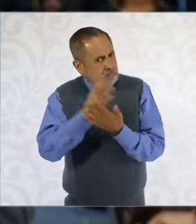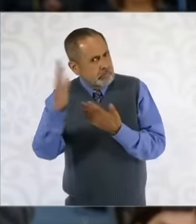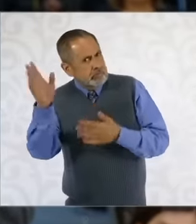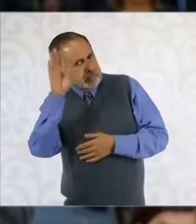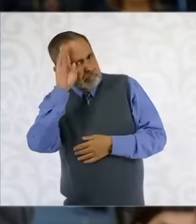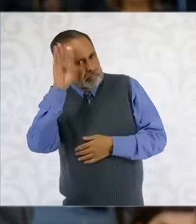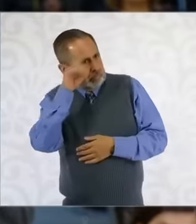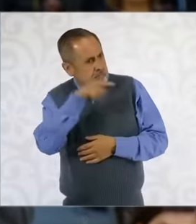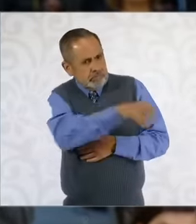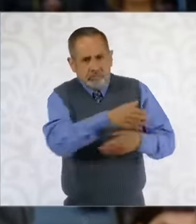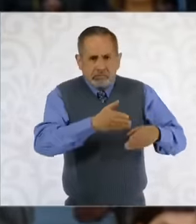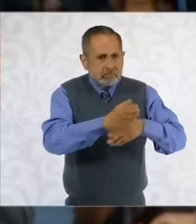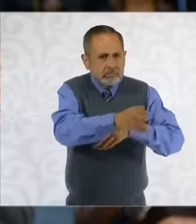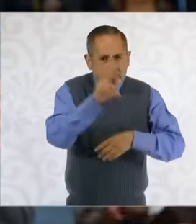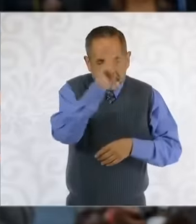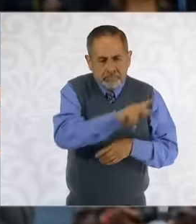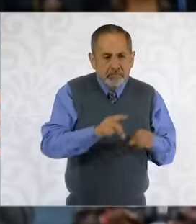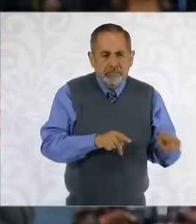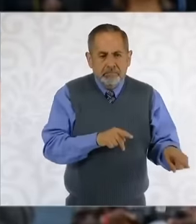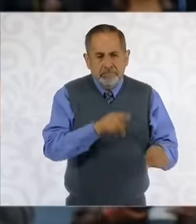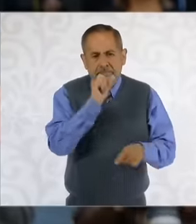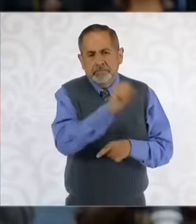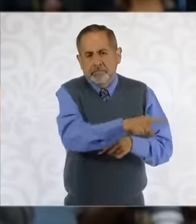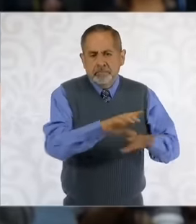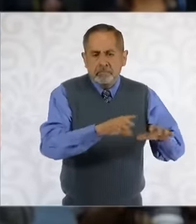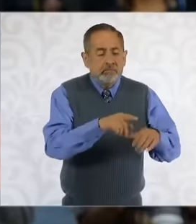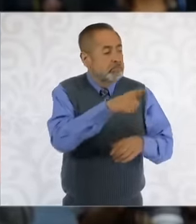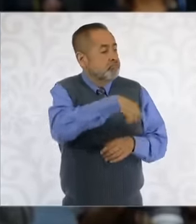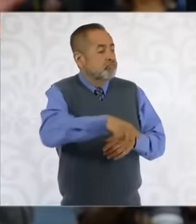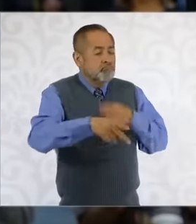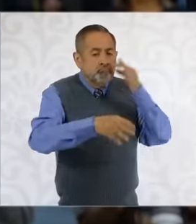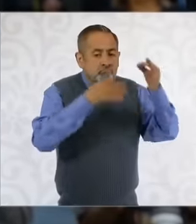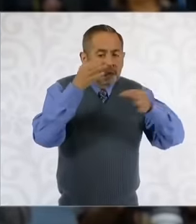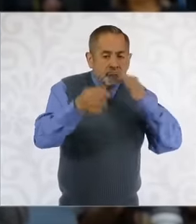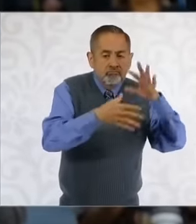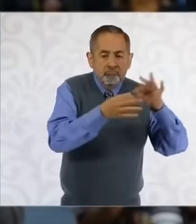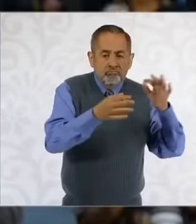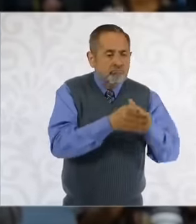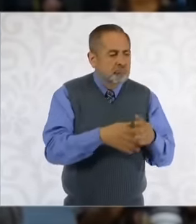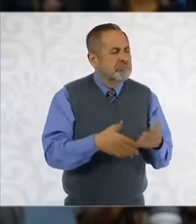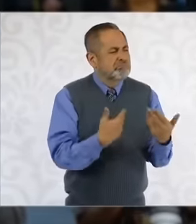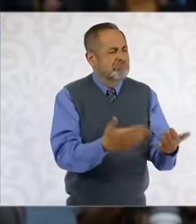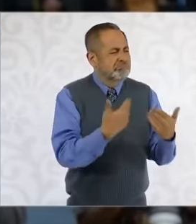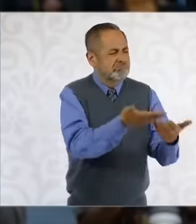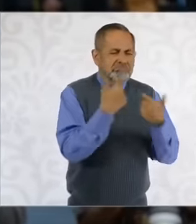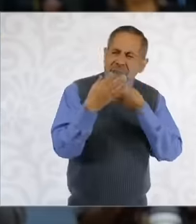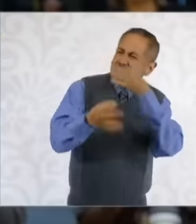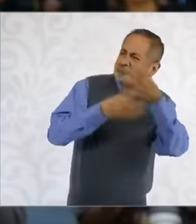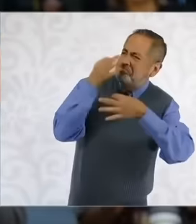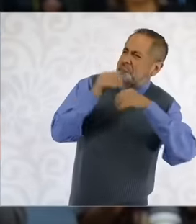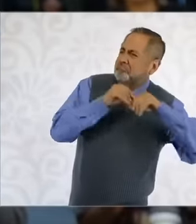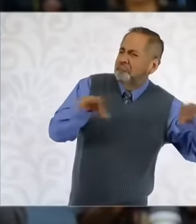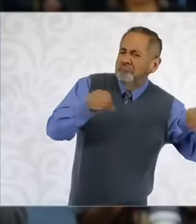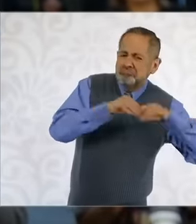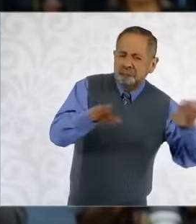its limit and also the media that allow anything to be said on their radio or